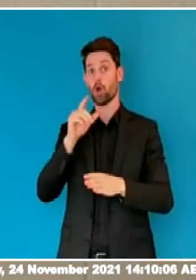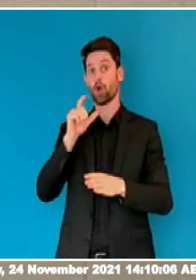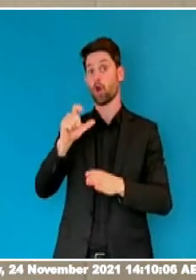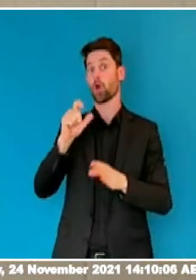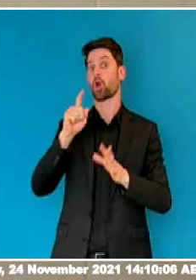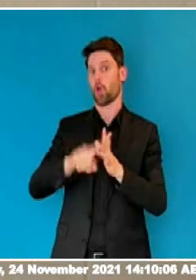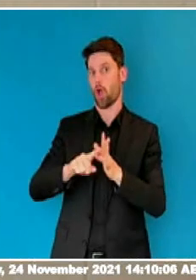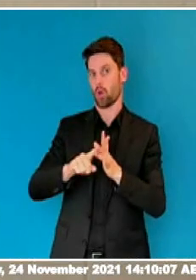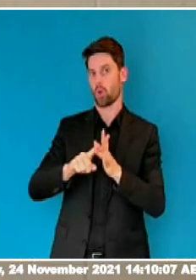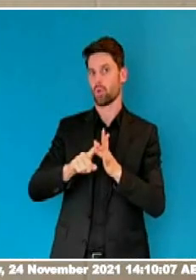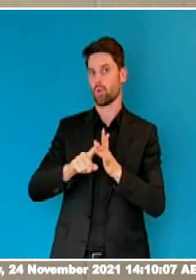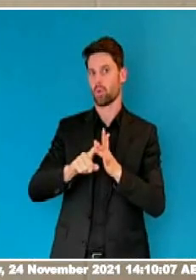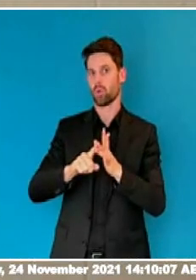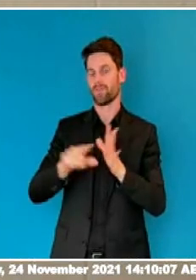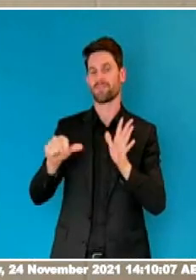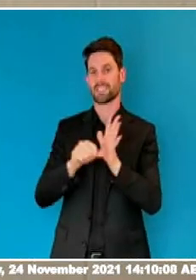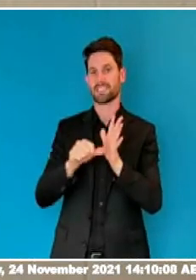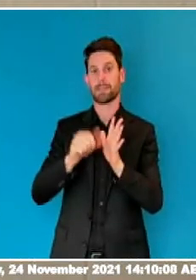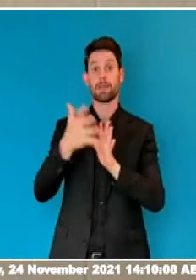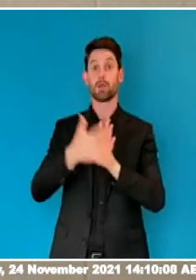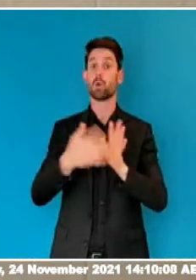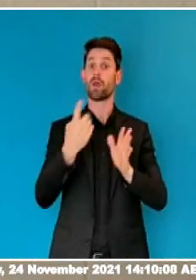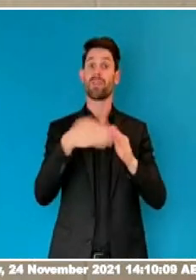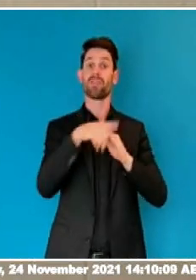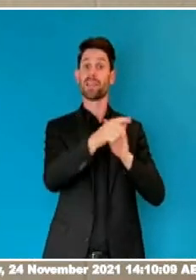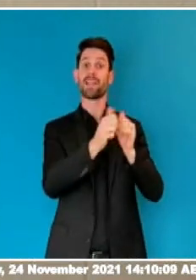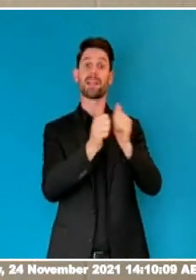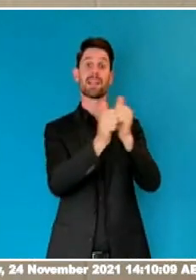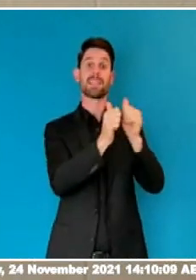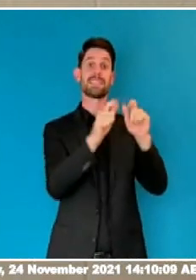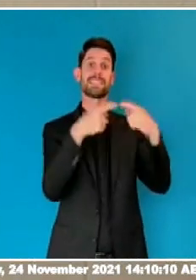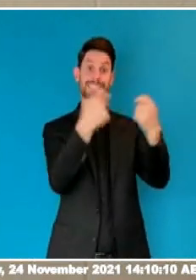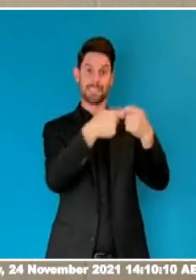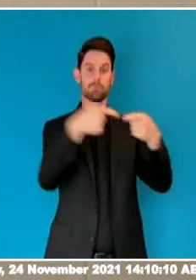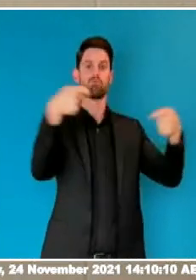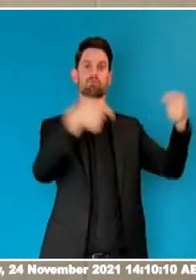that you have listed, Ms Eastman, and at this present time we are not in a position